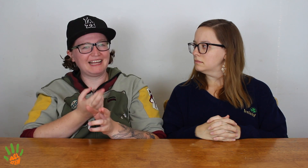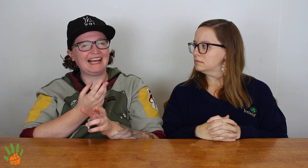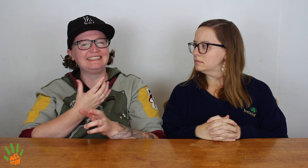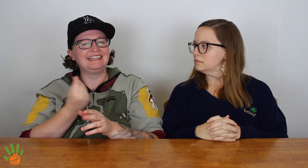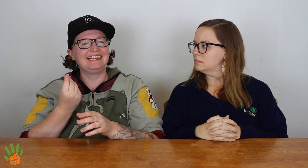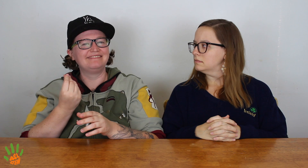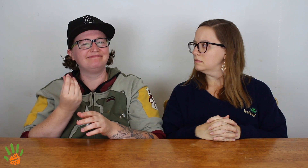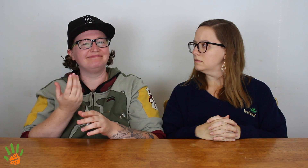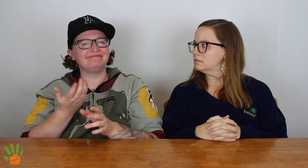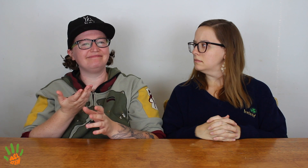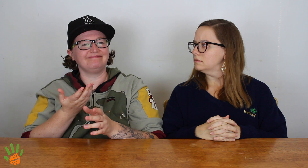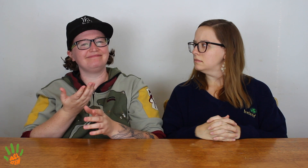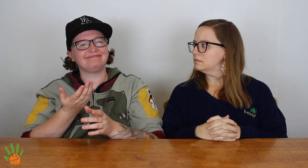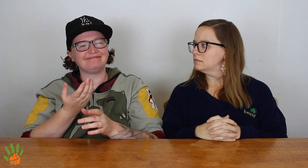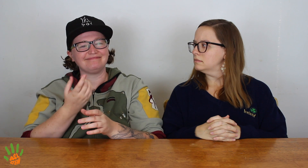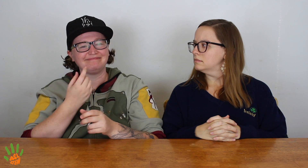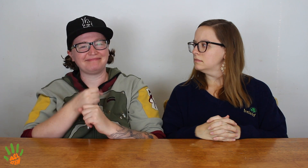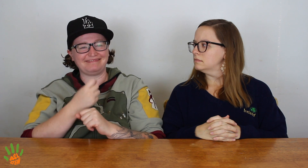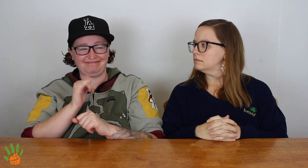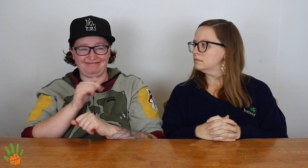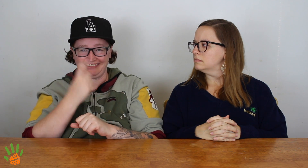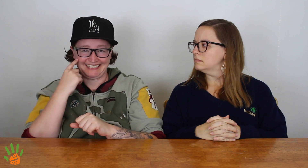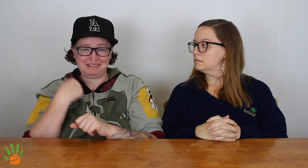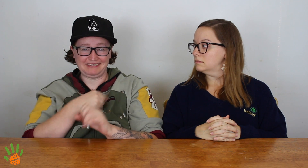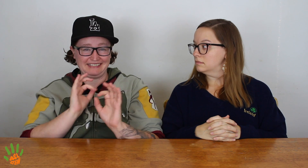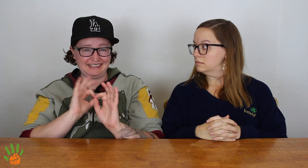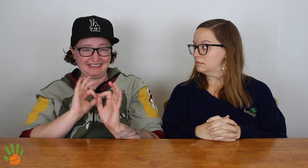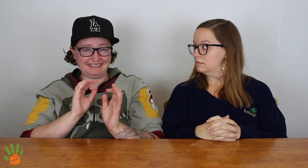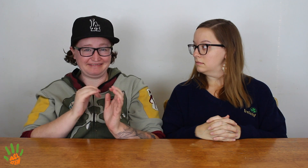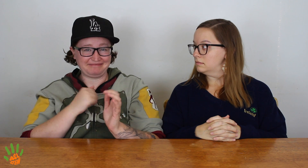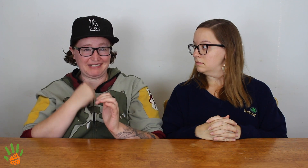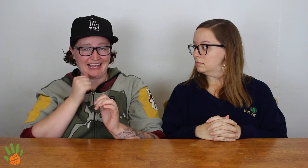It's not respectful and... it just makes me think that